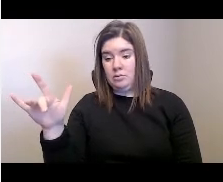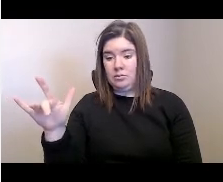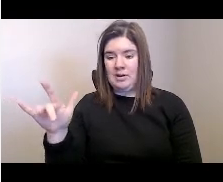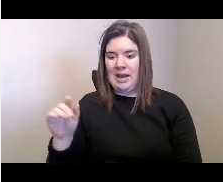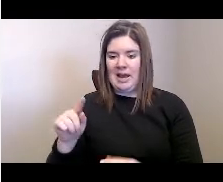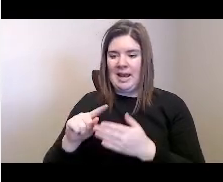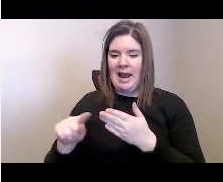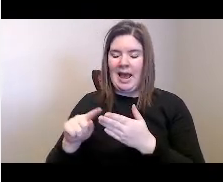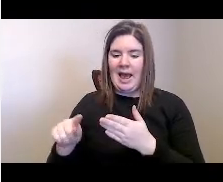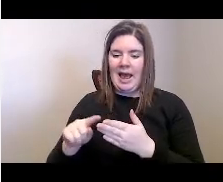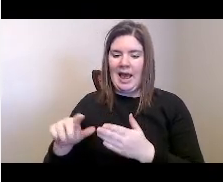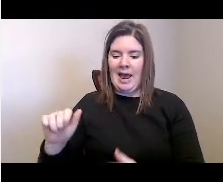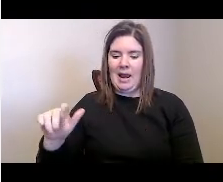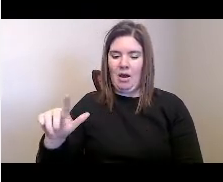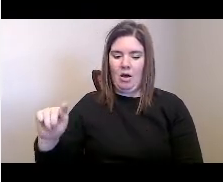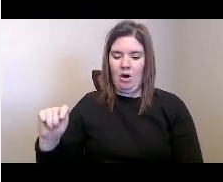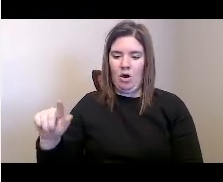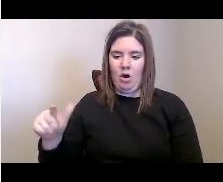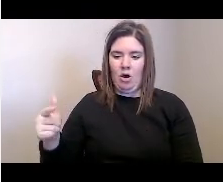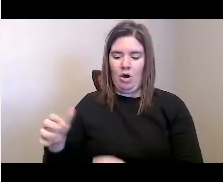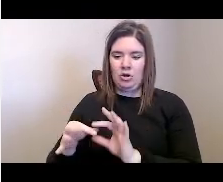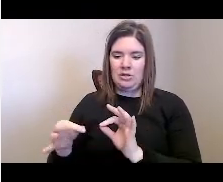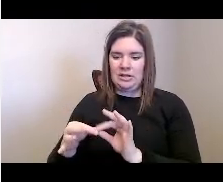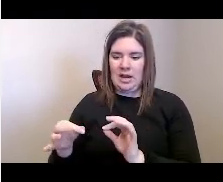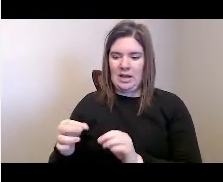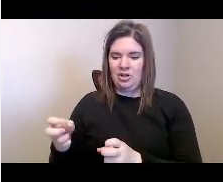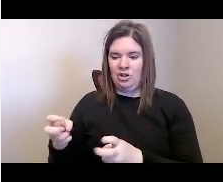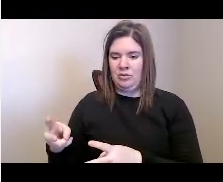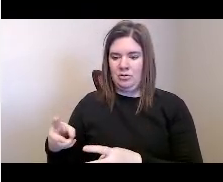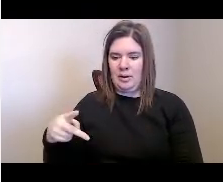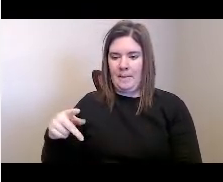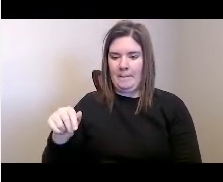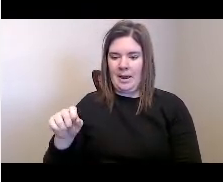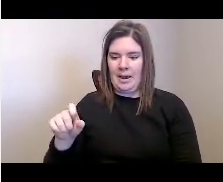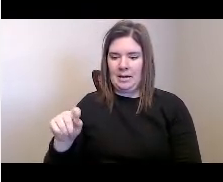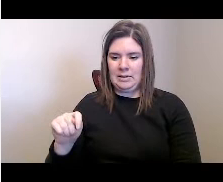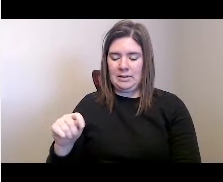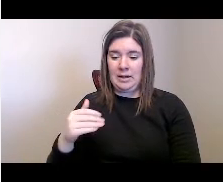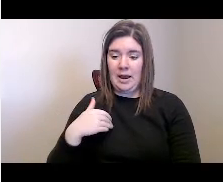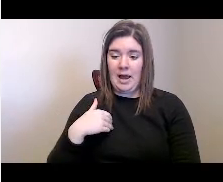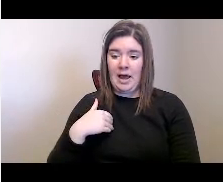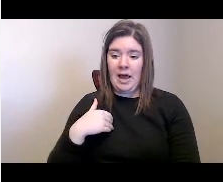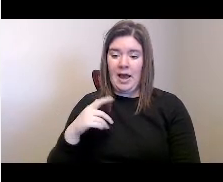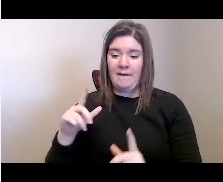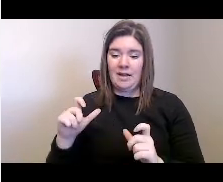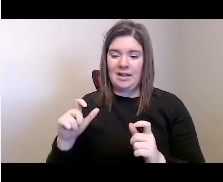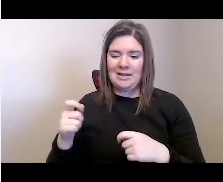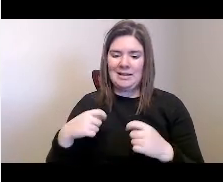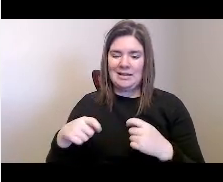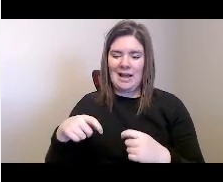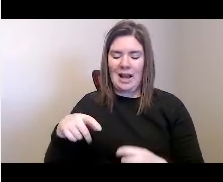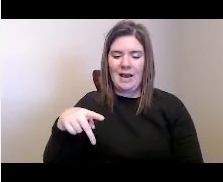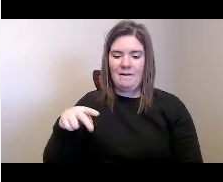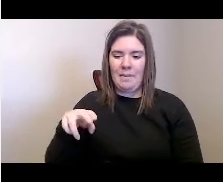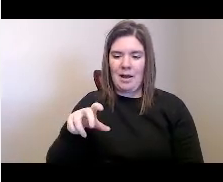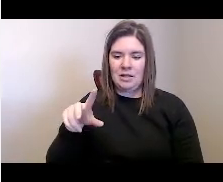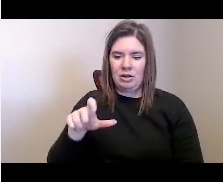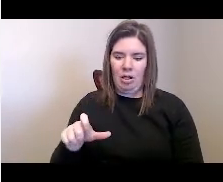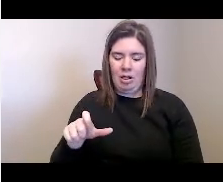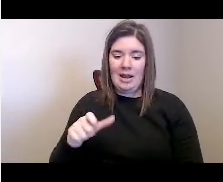and I can just paste what I've got. So, I've got, "An illustration showing a set of puzzle pieces, each on aligned with one of the principles of web accessibility.